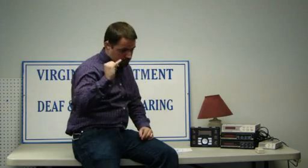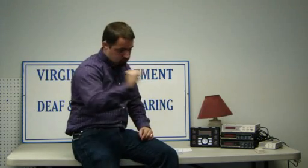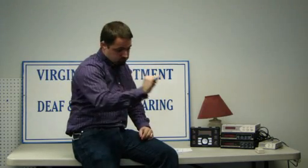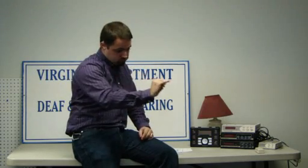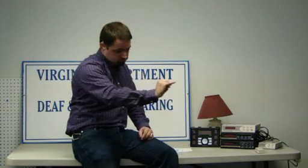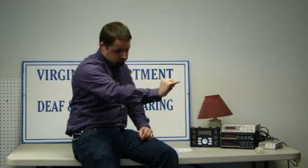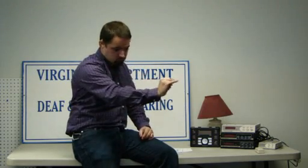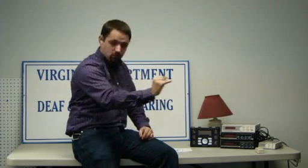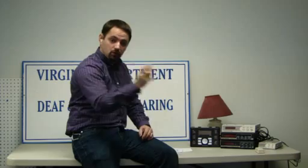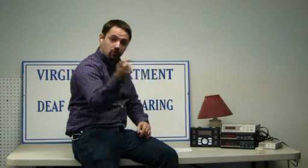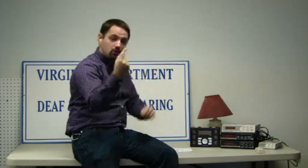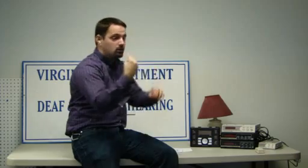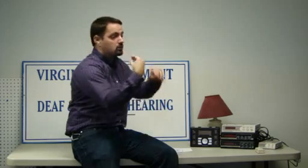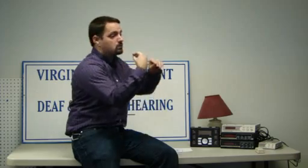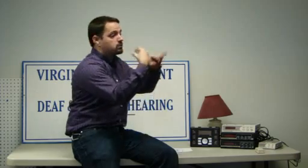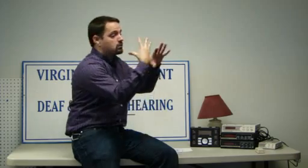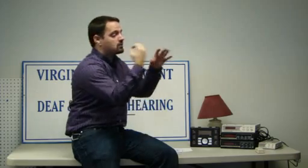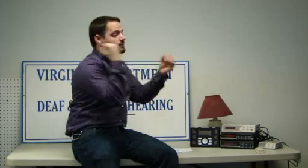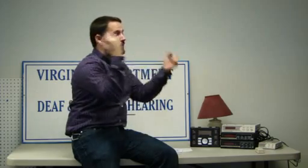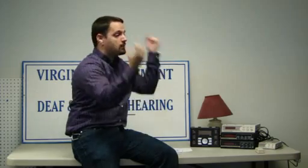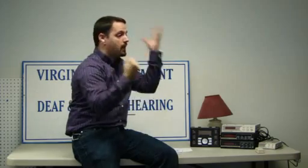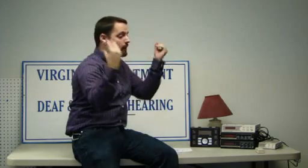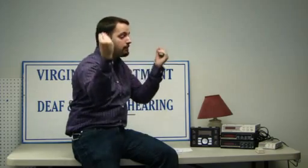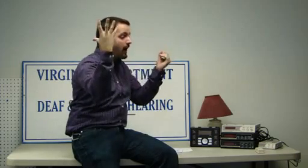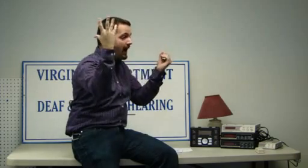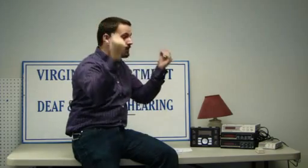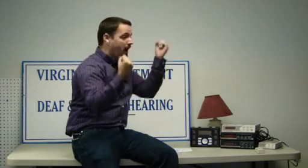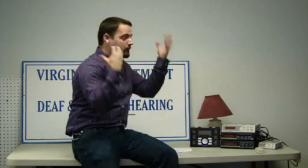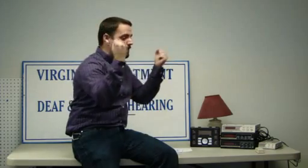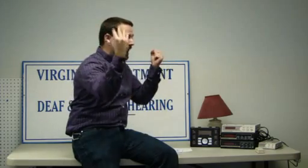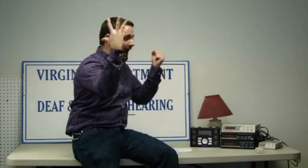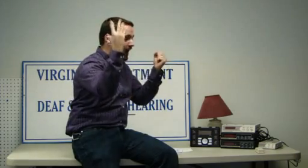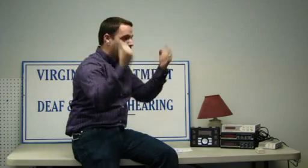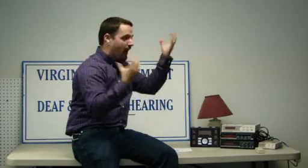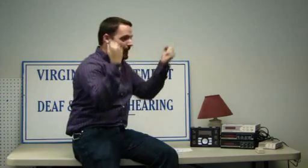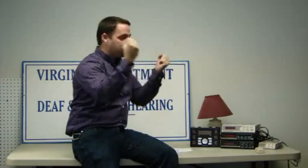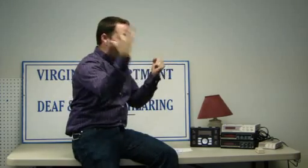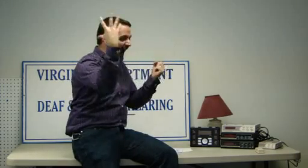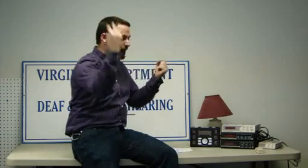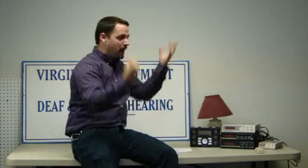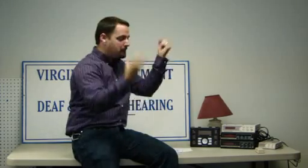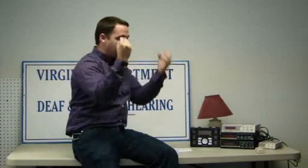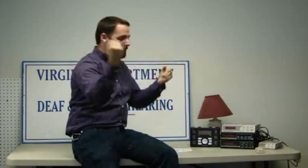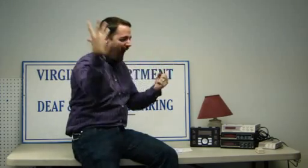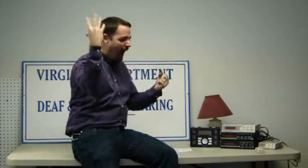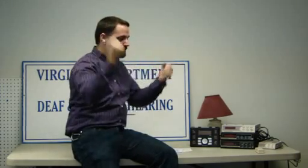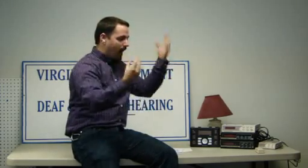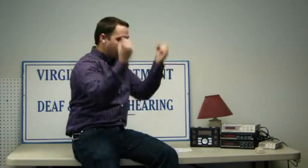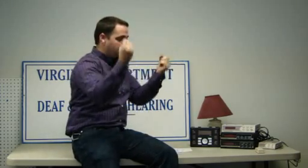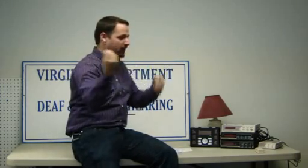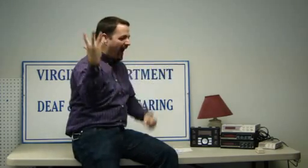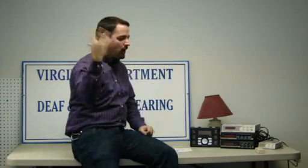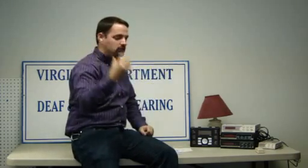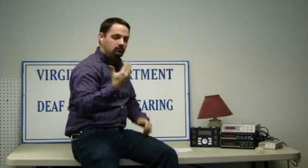(Videophone call and light flashing)